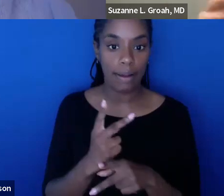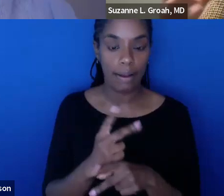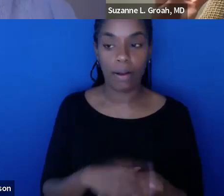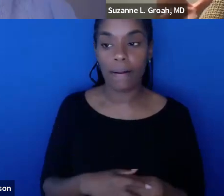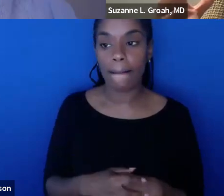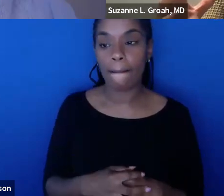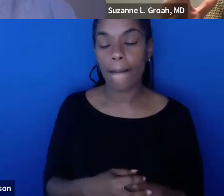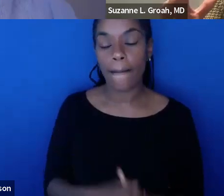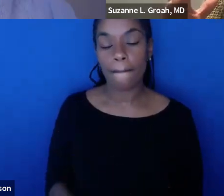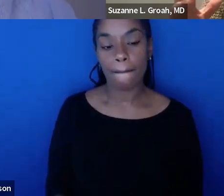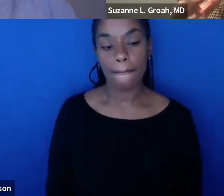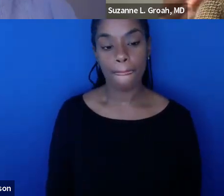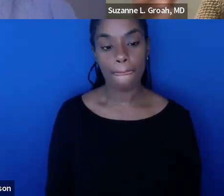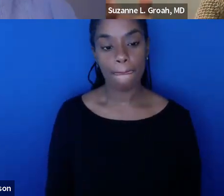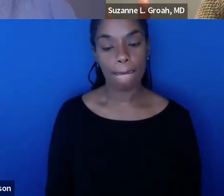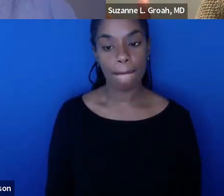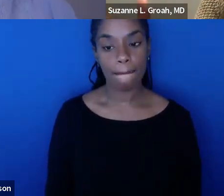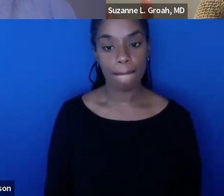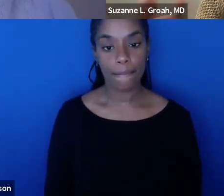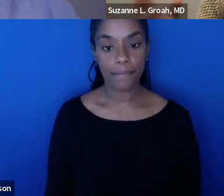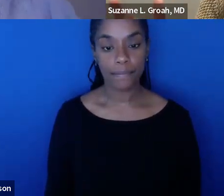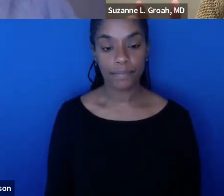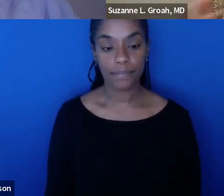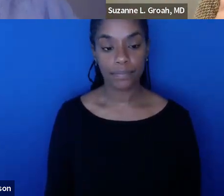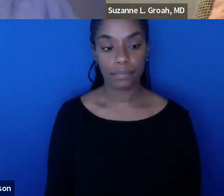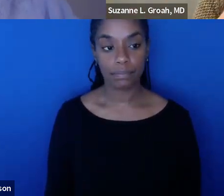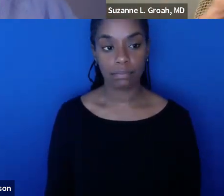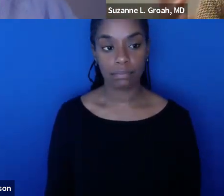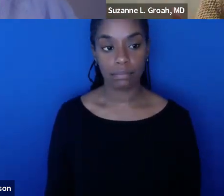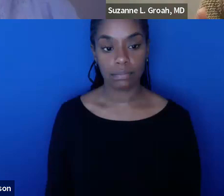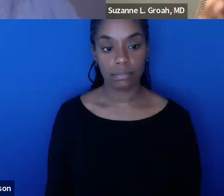Basically, there's no need to get urodynamics, in my opinion, kind